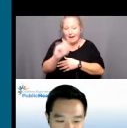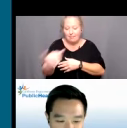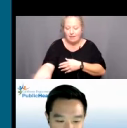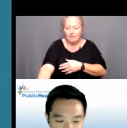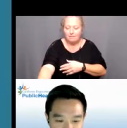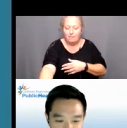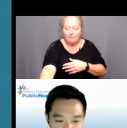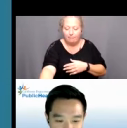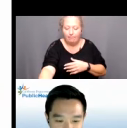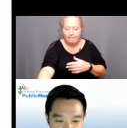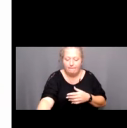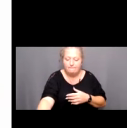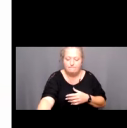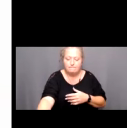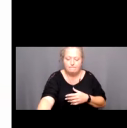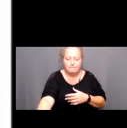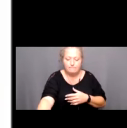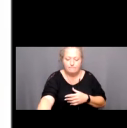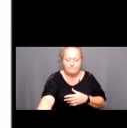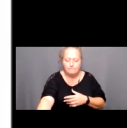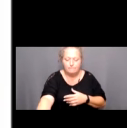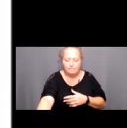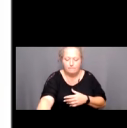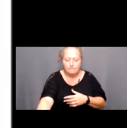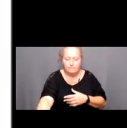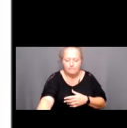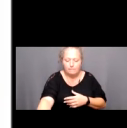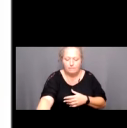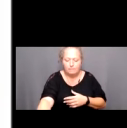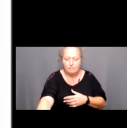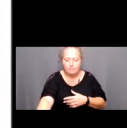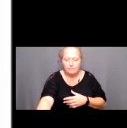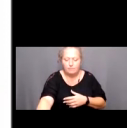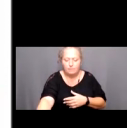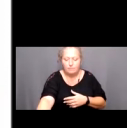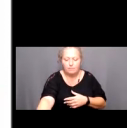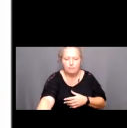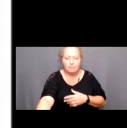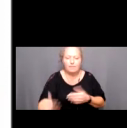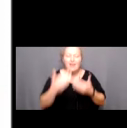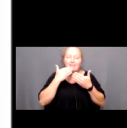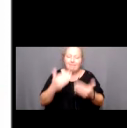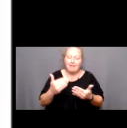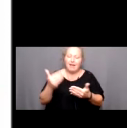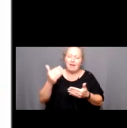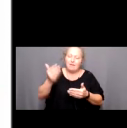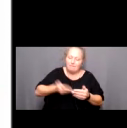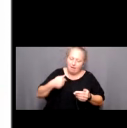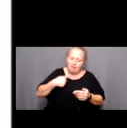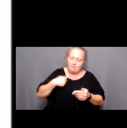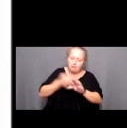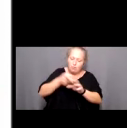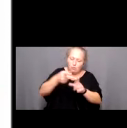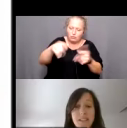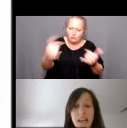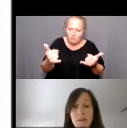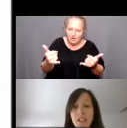Thanks very much for inviting me to join you here today. Today I will